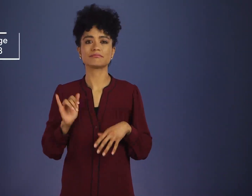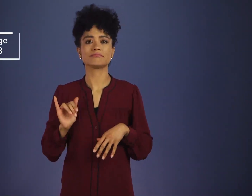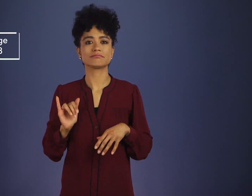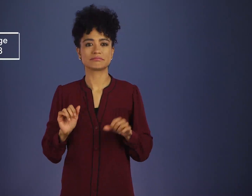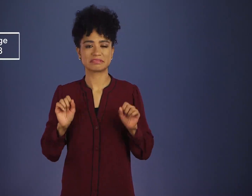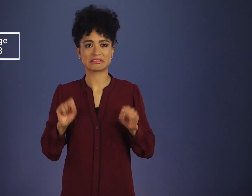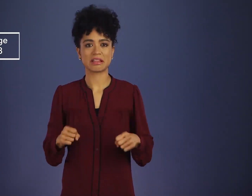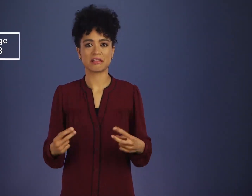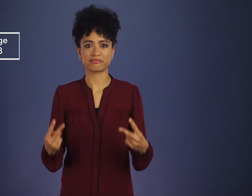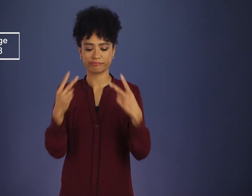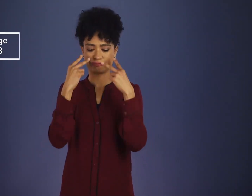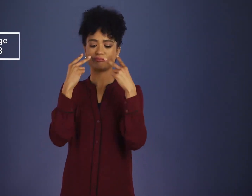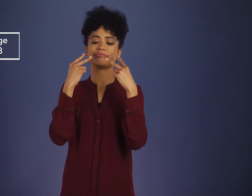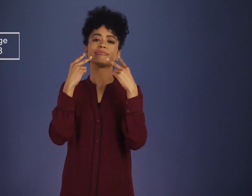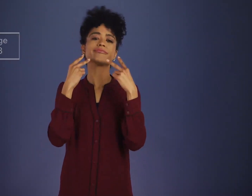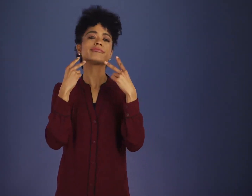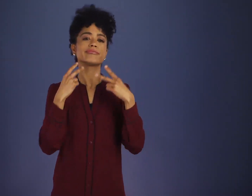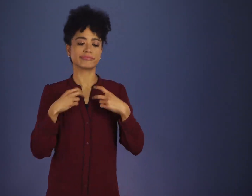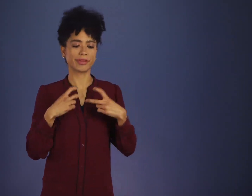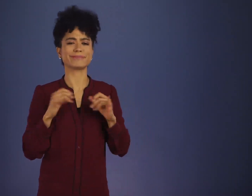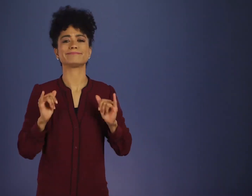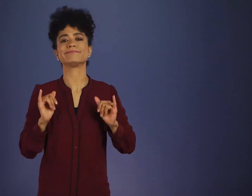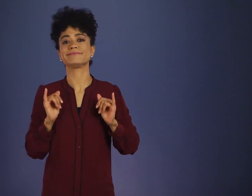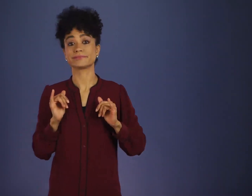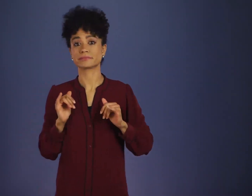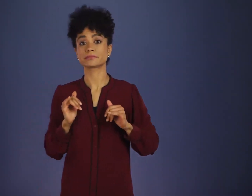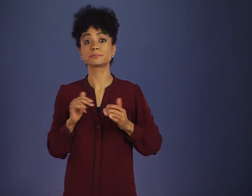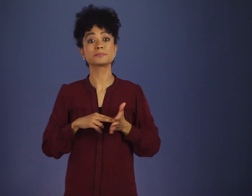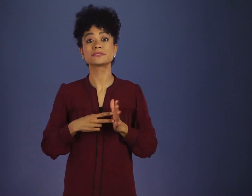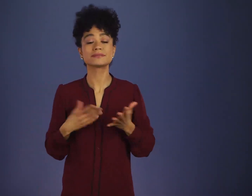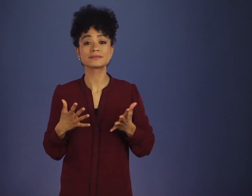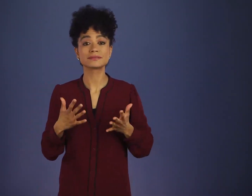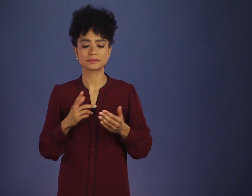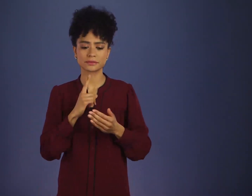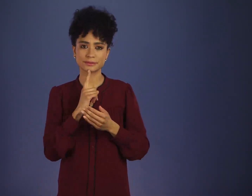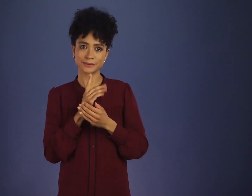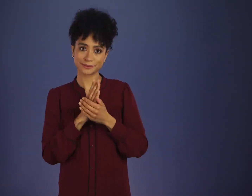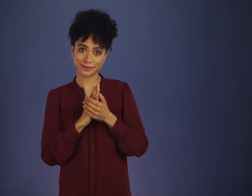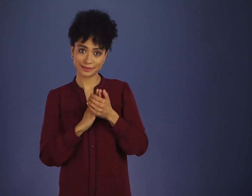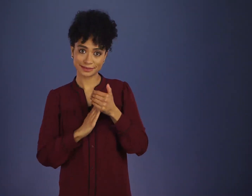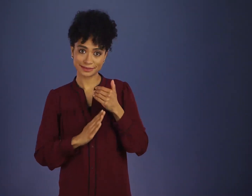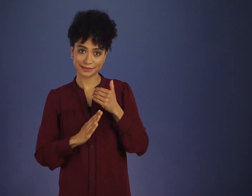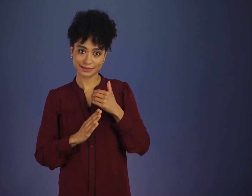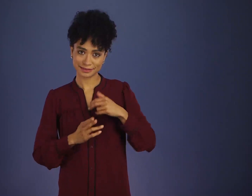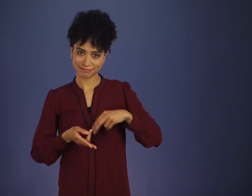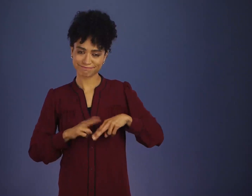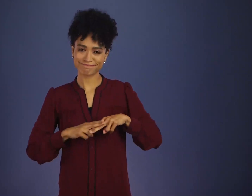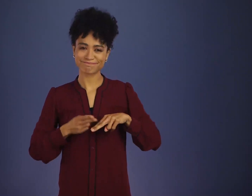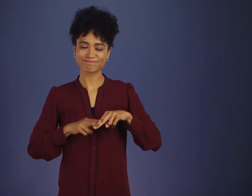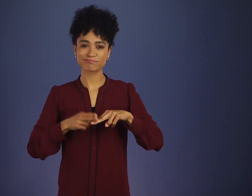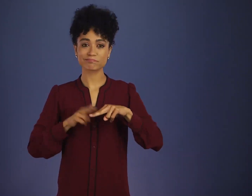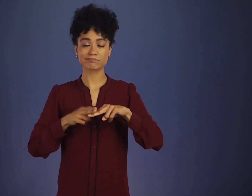For we had started to get perspective on ourselves, which is another way of saying that we were gaining in humility.